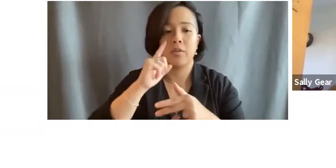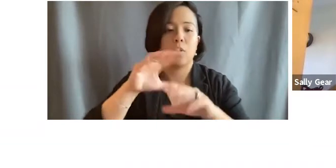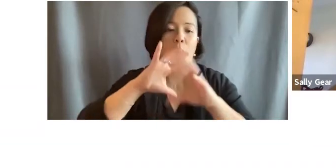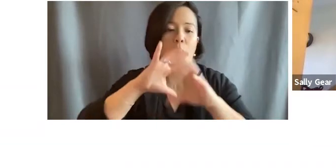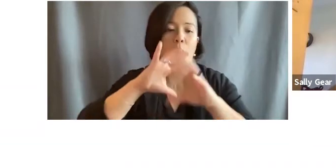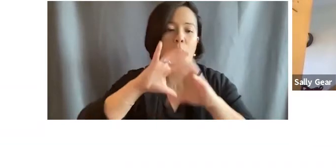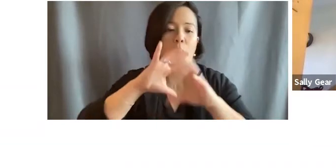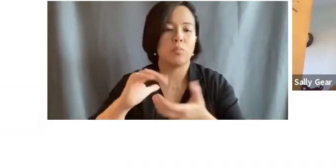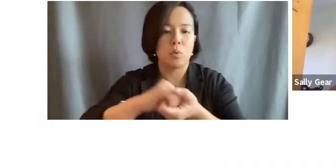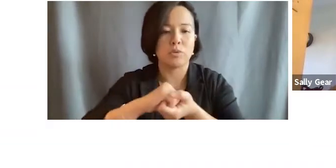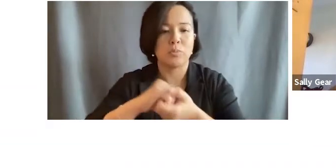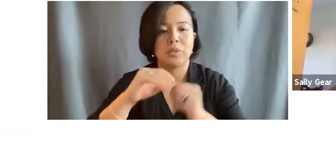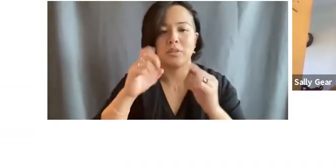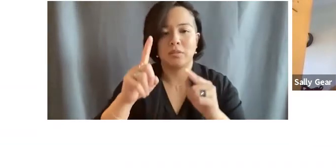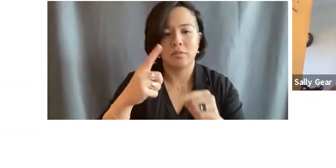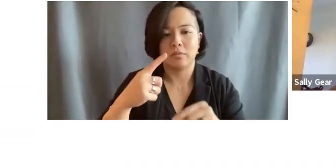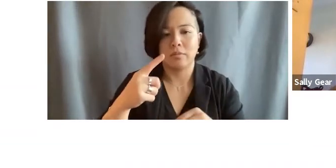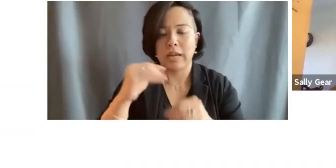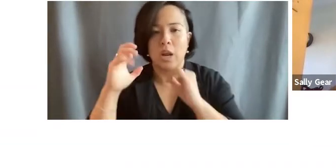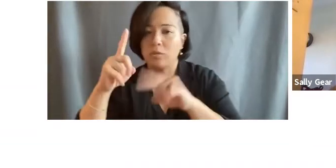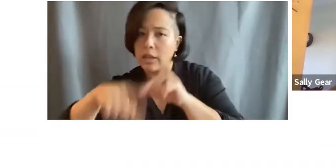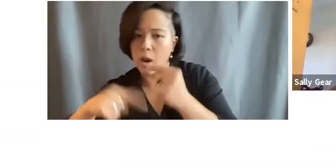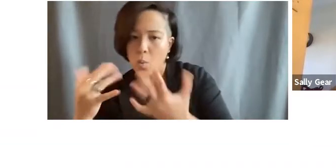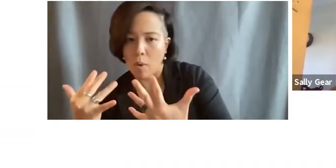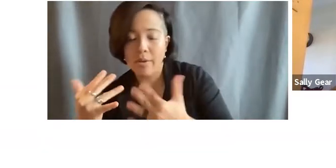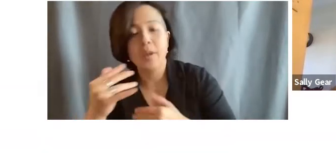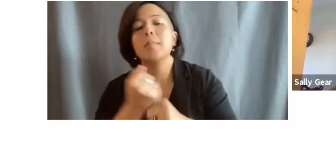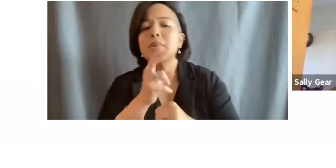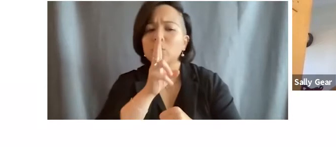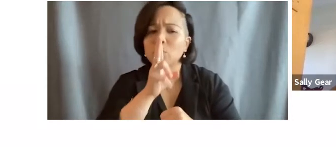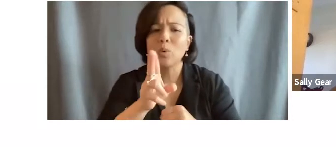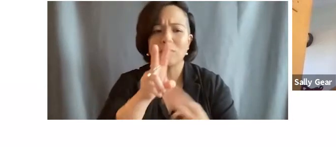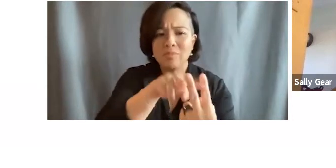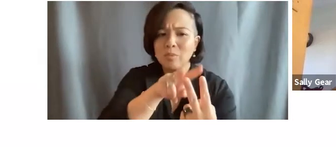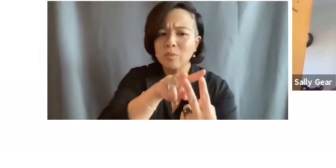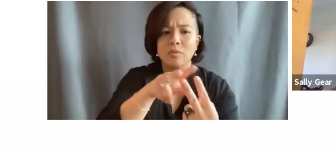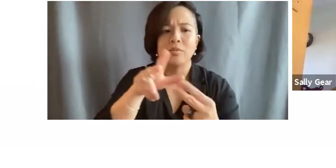ensuring, you know, these two really important Global funds or well-funded and working effectively together,